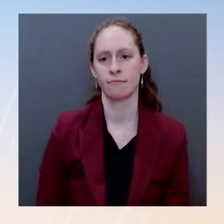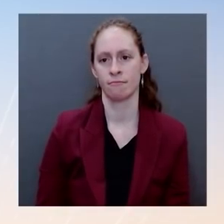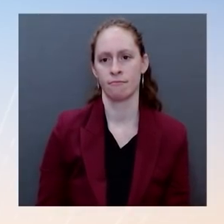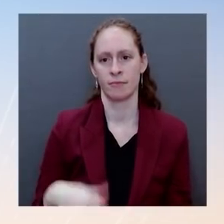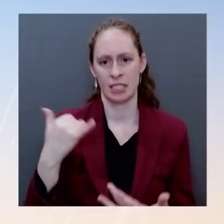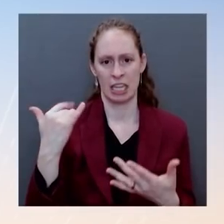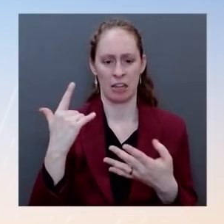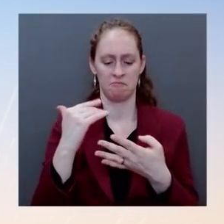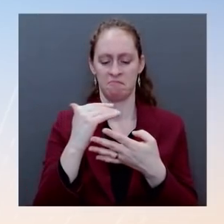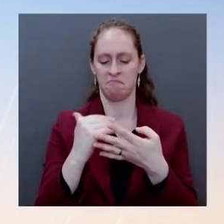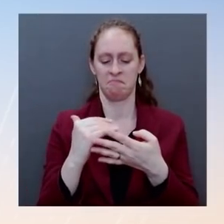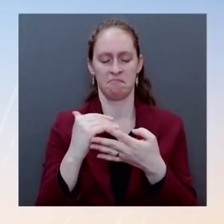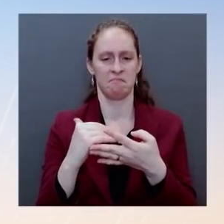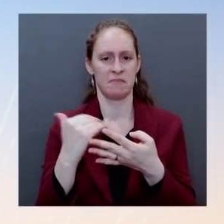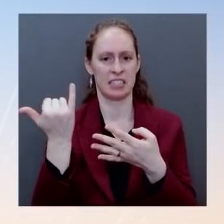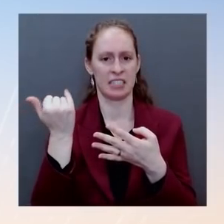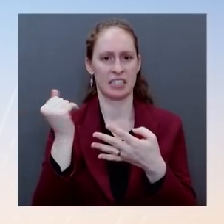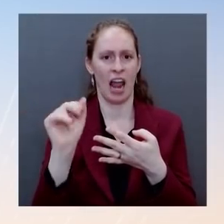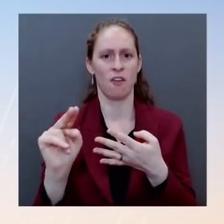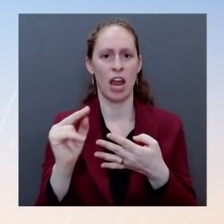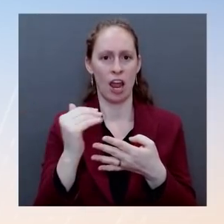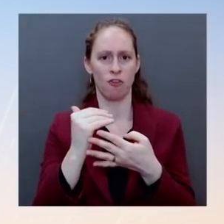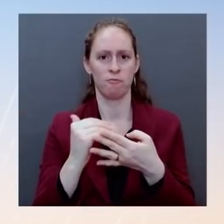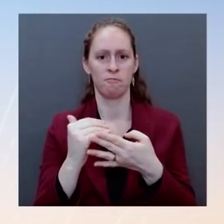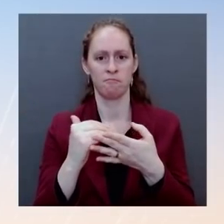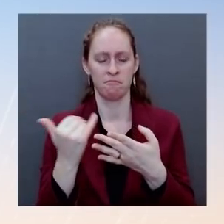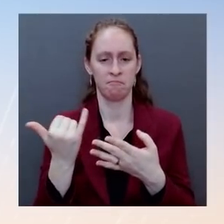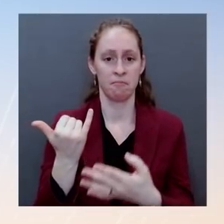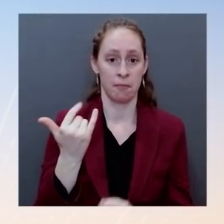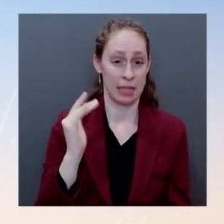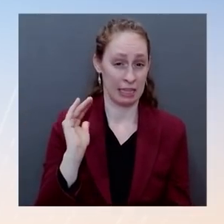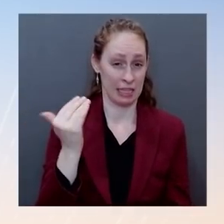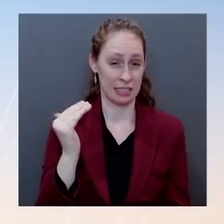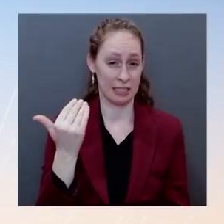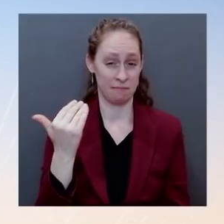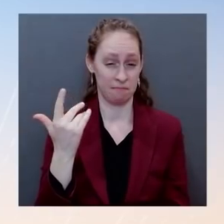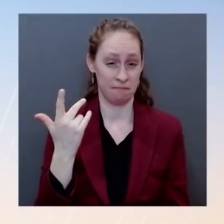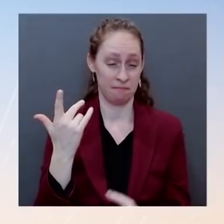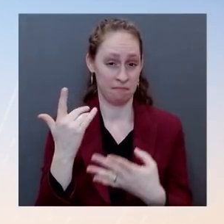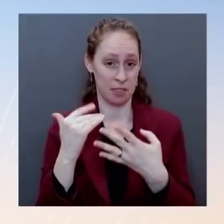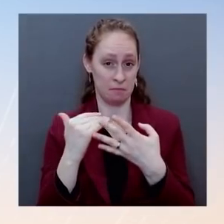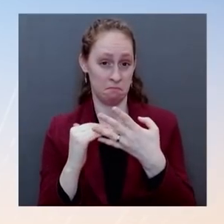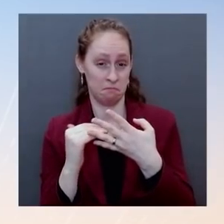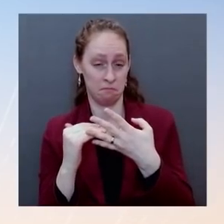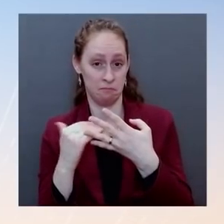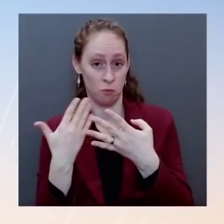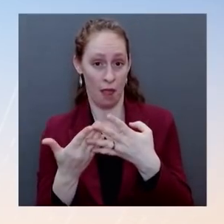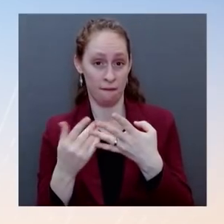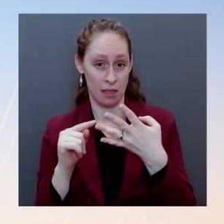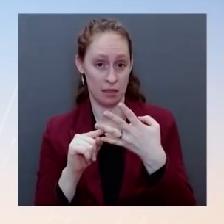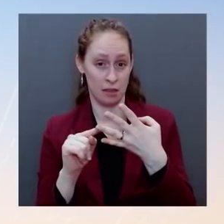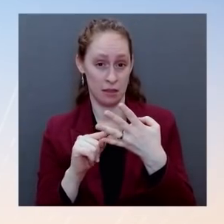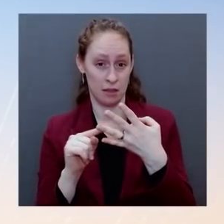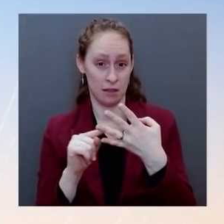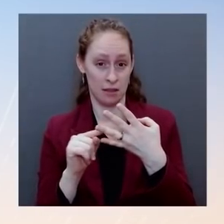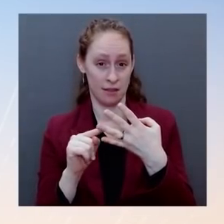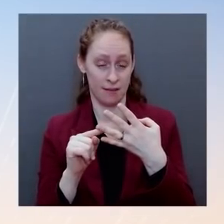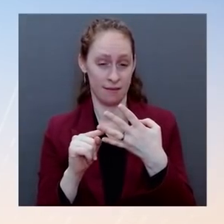that there's no way that 500 million tests -- sorry, not doses -- tests are going to be delivered in the hands of Americans